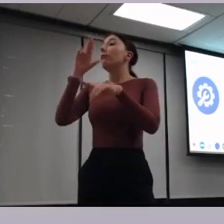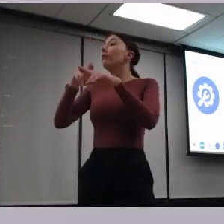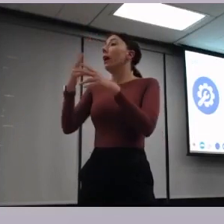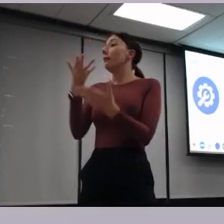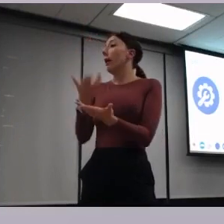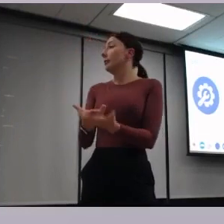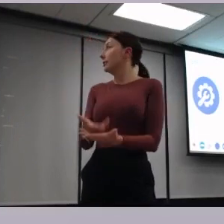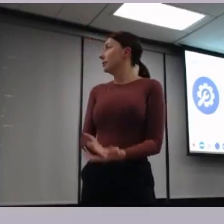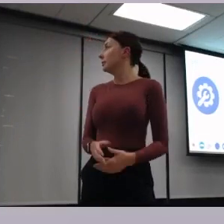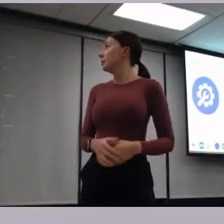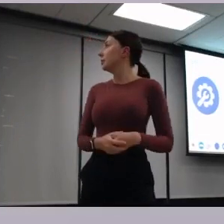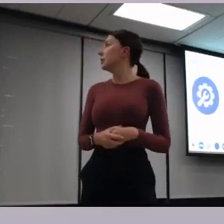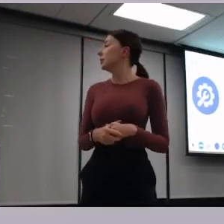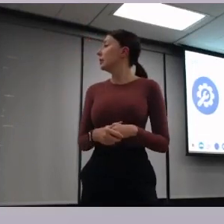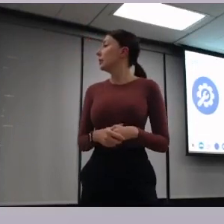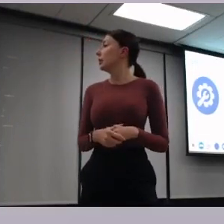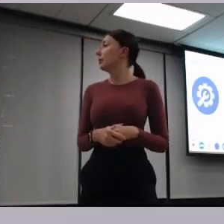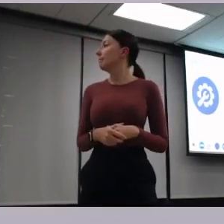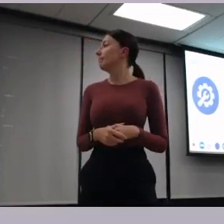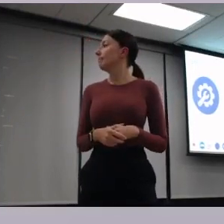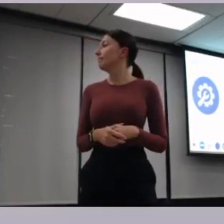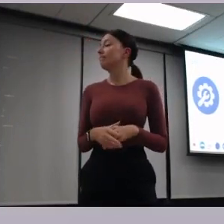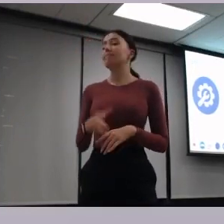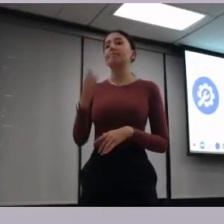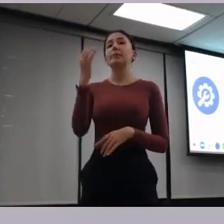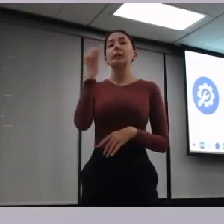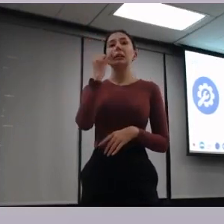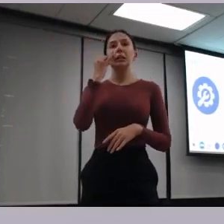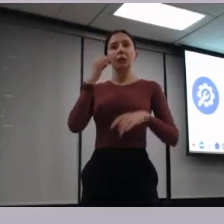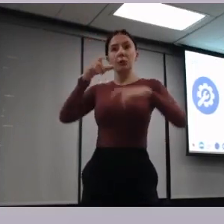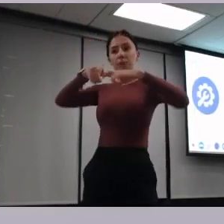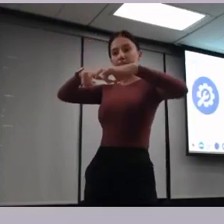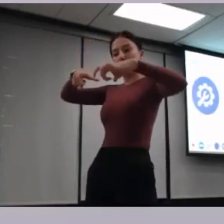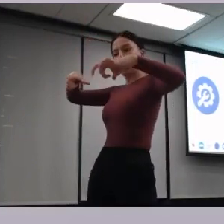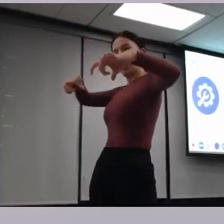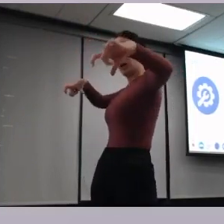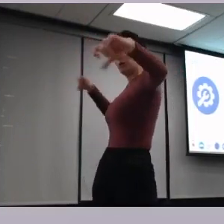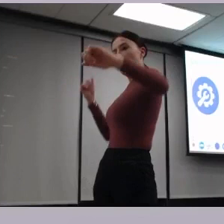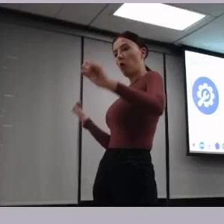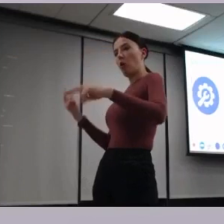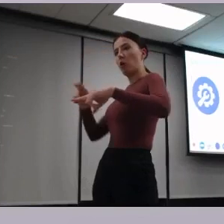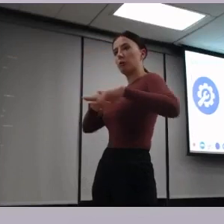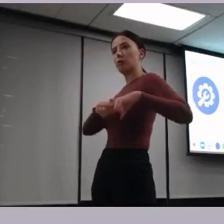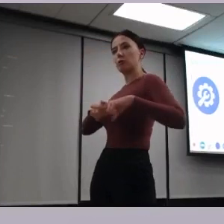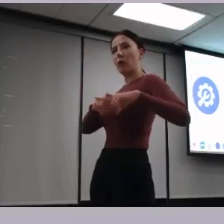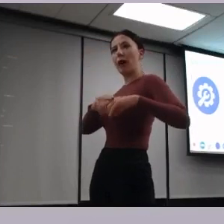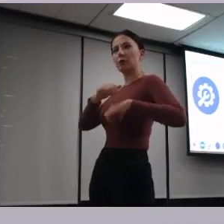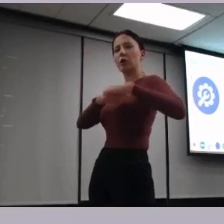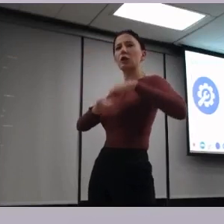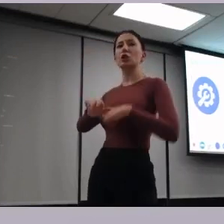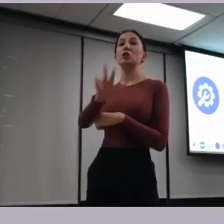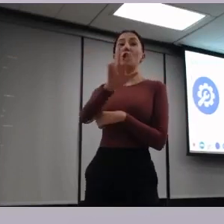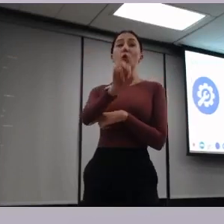So if you if you align all the new track structure, it is around three miles of new track structure, which is significant.